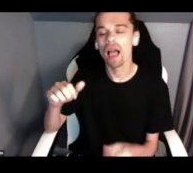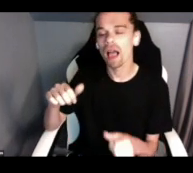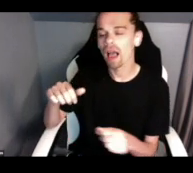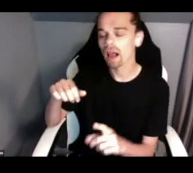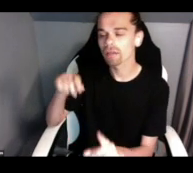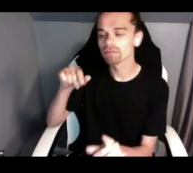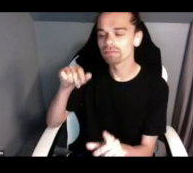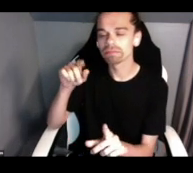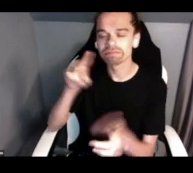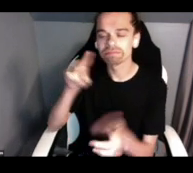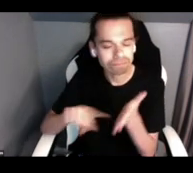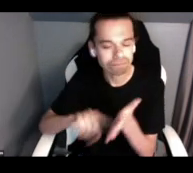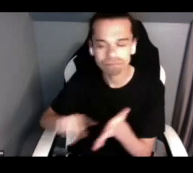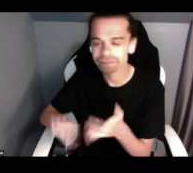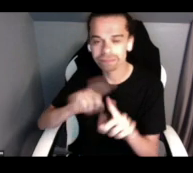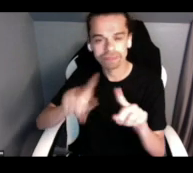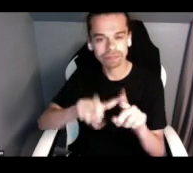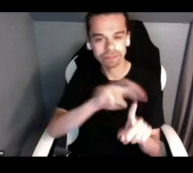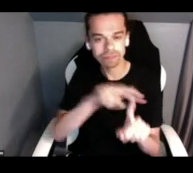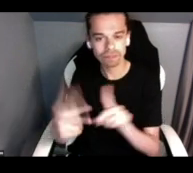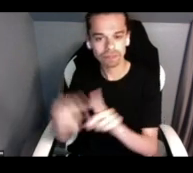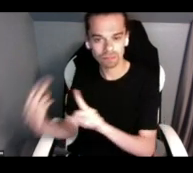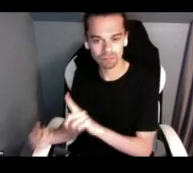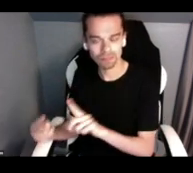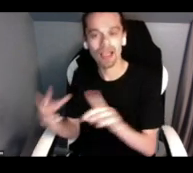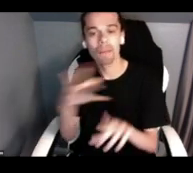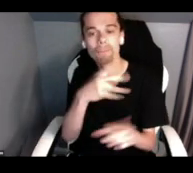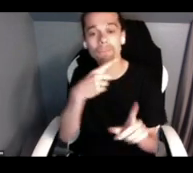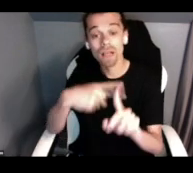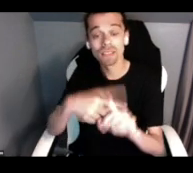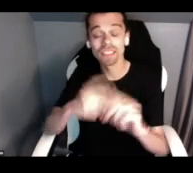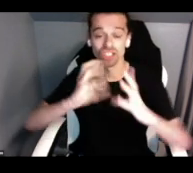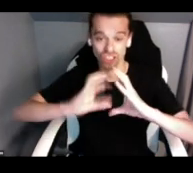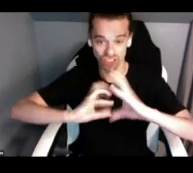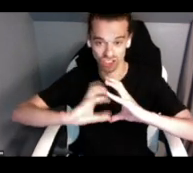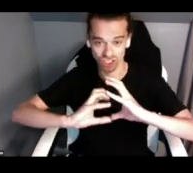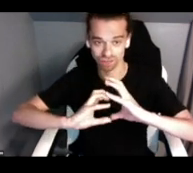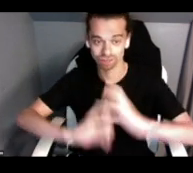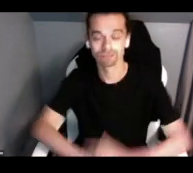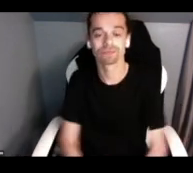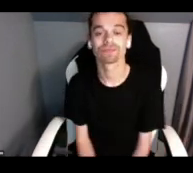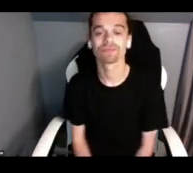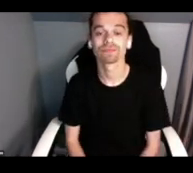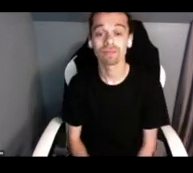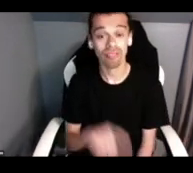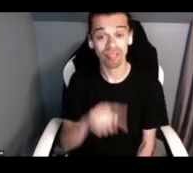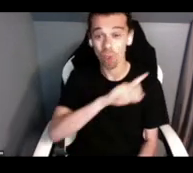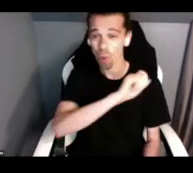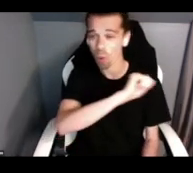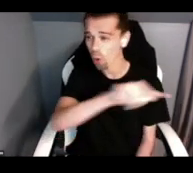justice, and intersectionality. These perspectives inform my work as